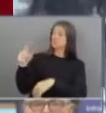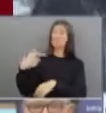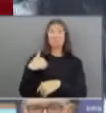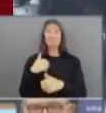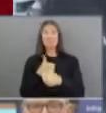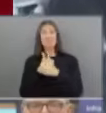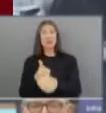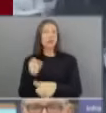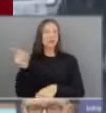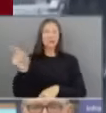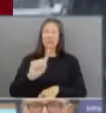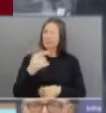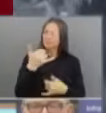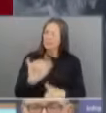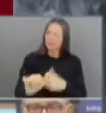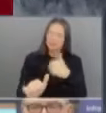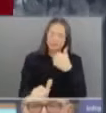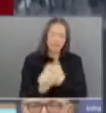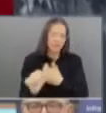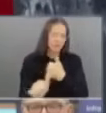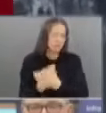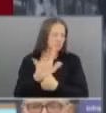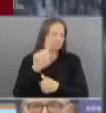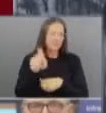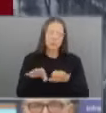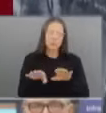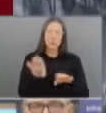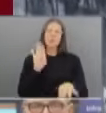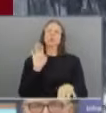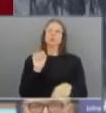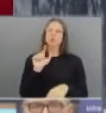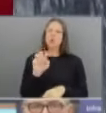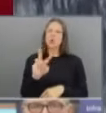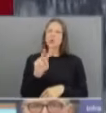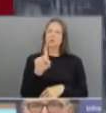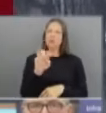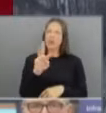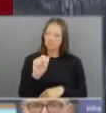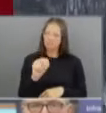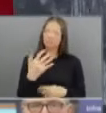IF YOU’RE GOING THE FULL SPEED LIMIT ON OUR INTERSTATES, YOU ARE DRIVING DANGEROUSLY.